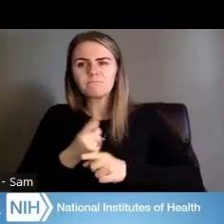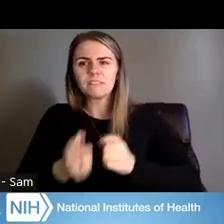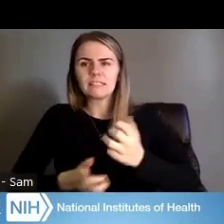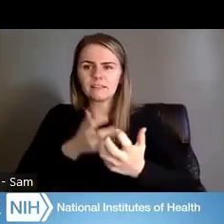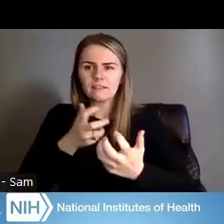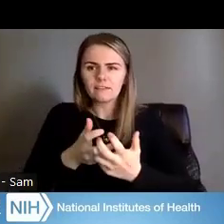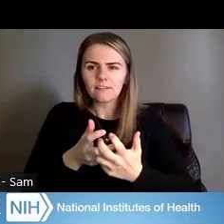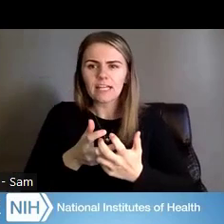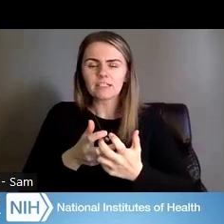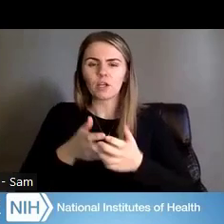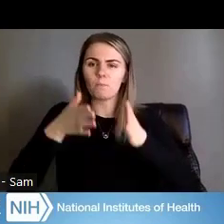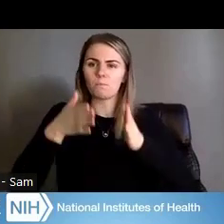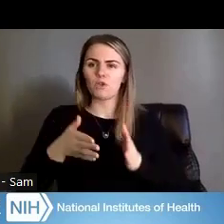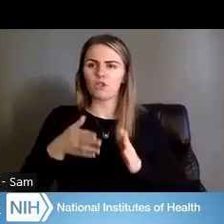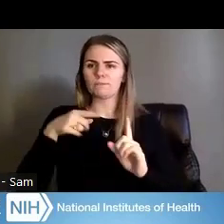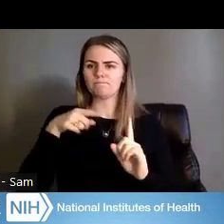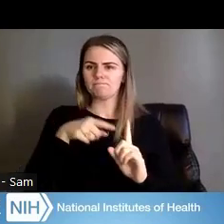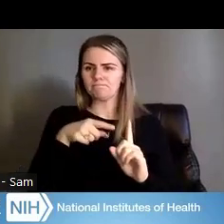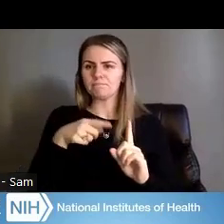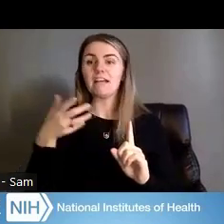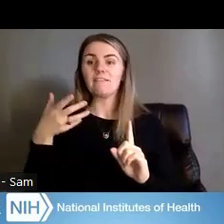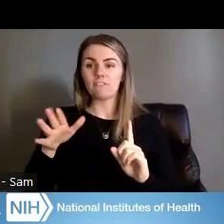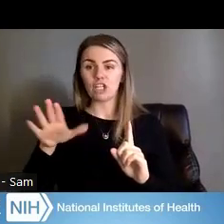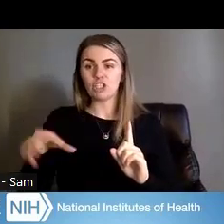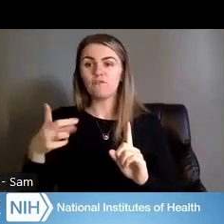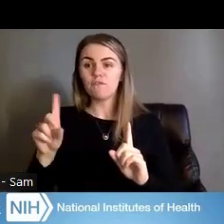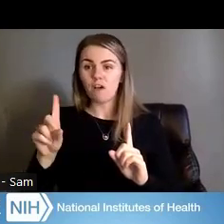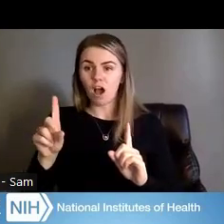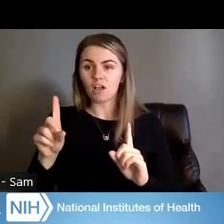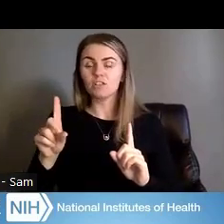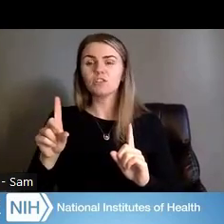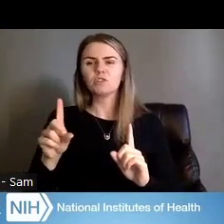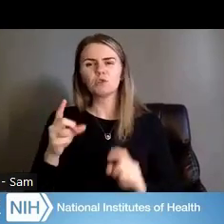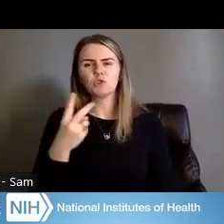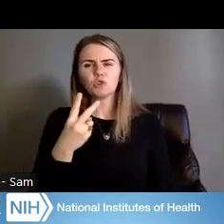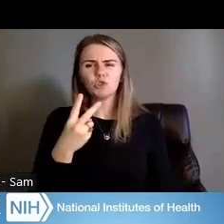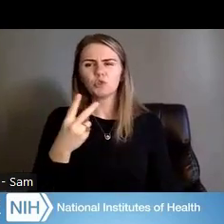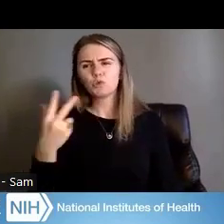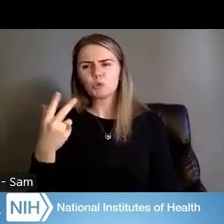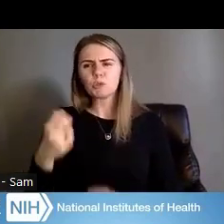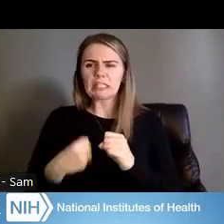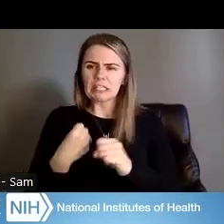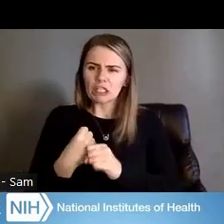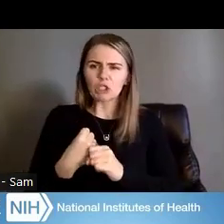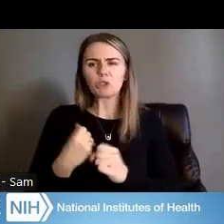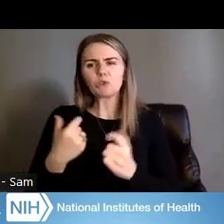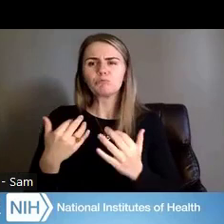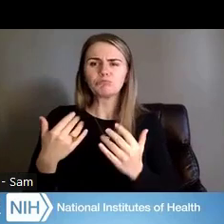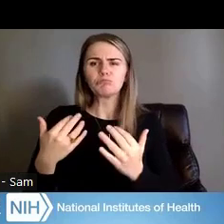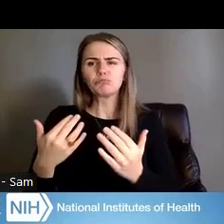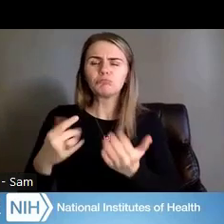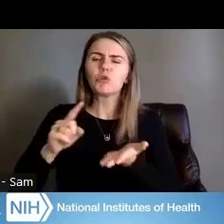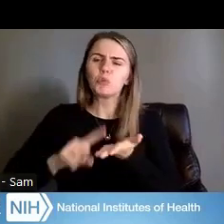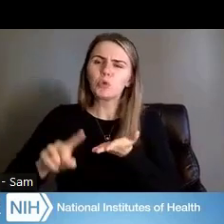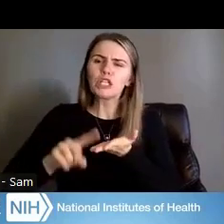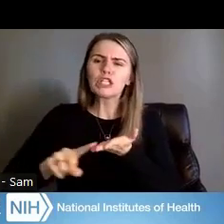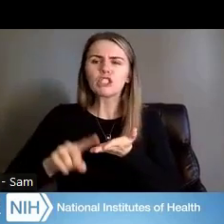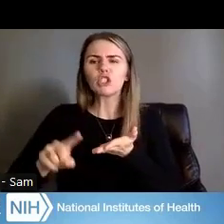for someone who completed a PhD, 2 to 3 years of post-doc, has been in research administration for several years